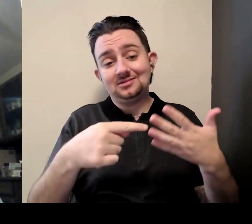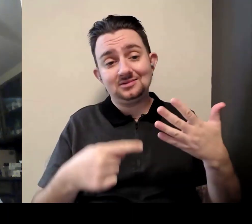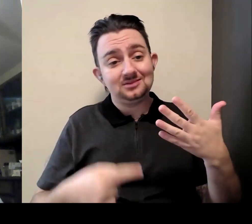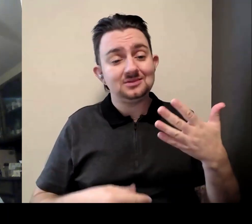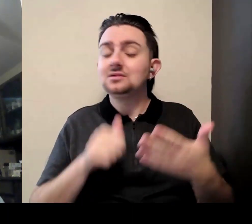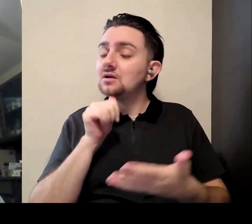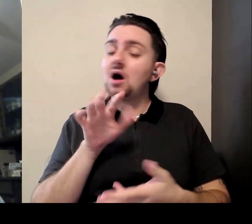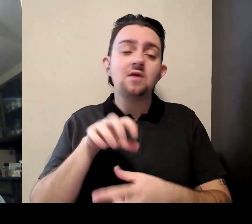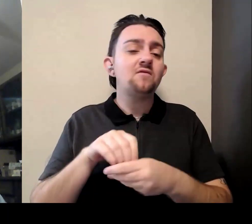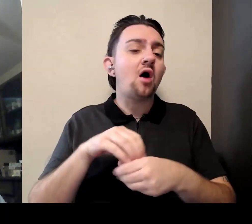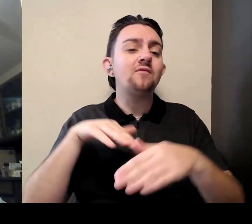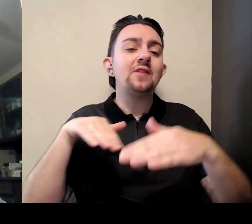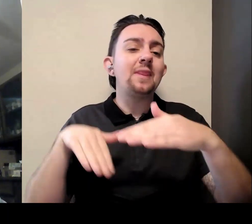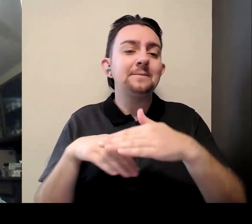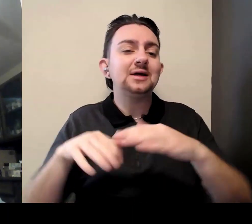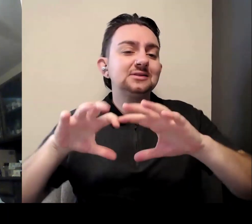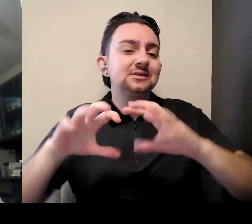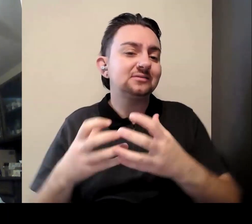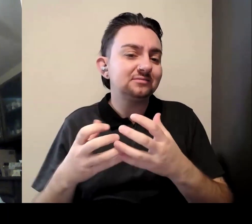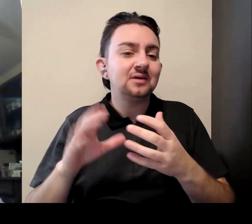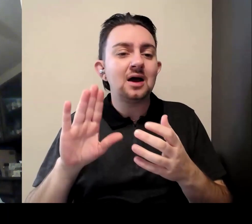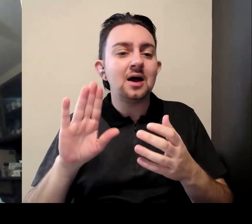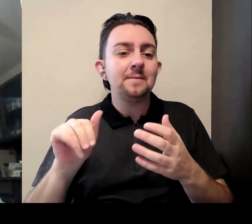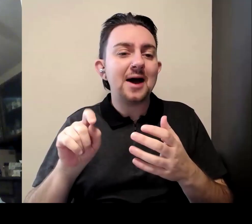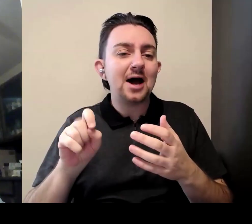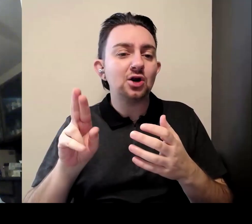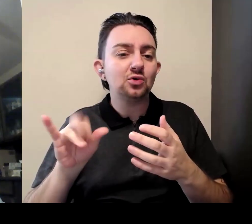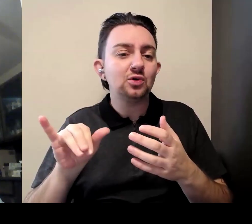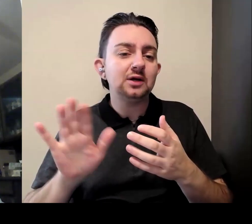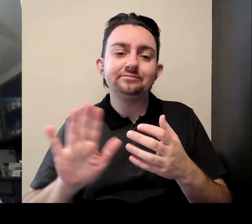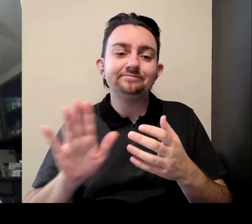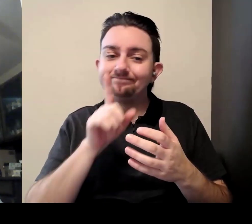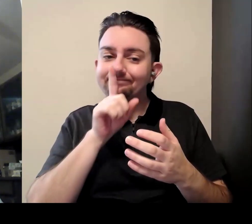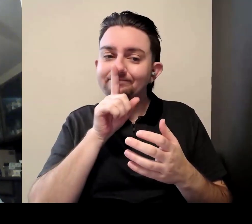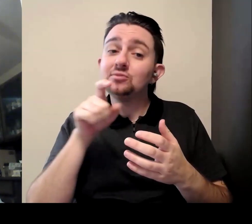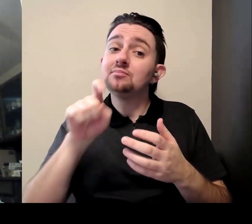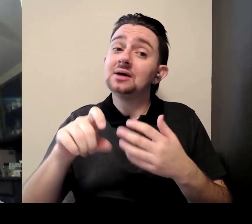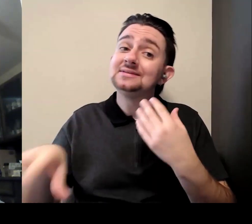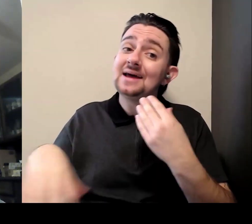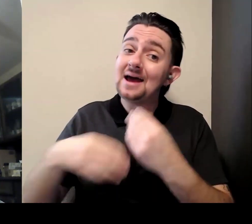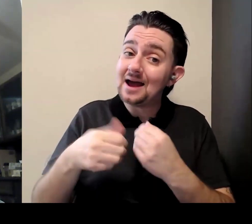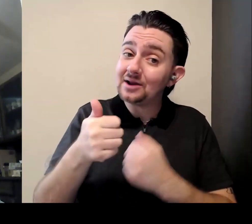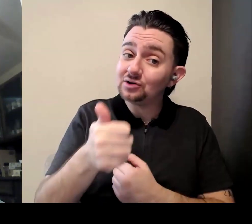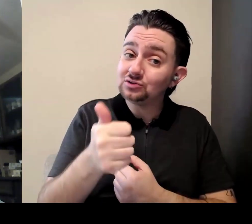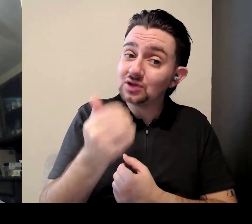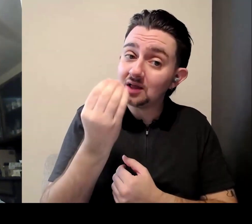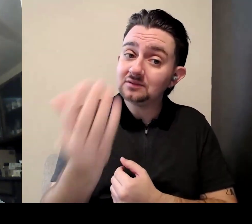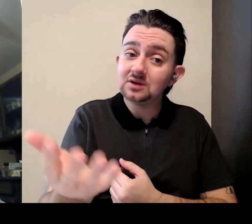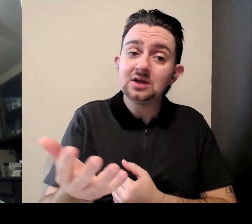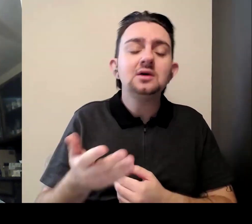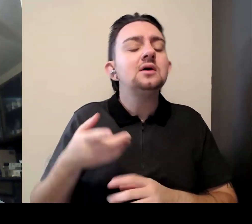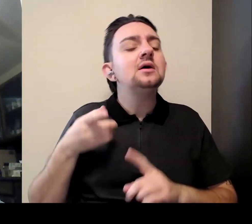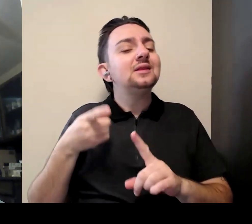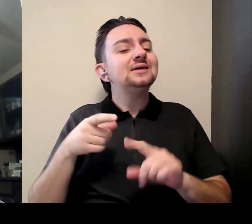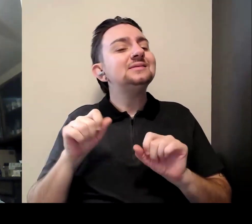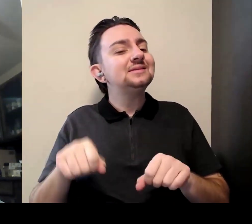You have to add it in because this can tell us whether there's a language problem.